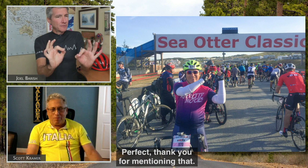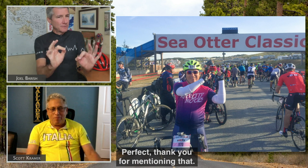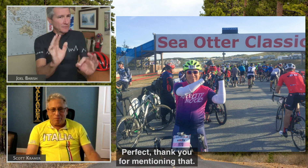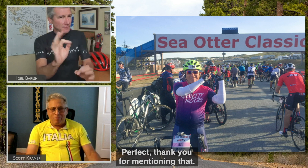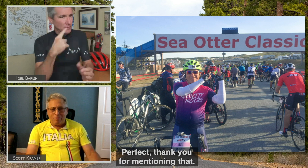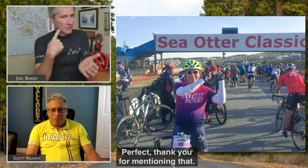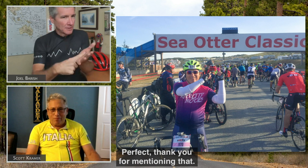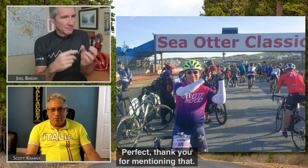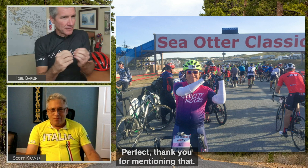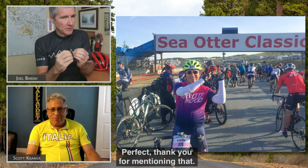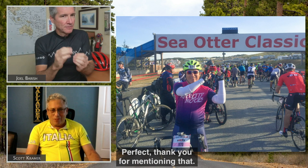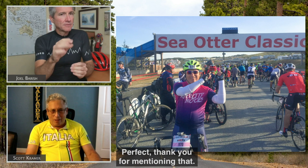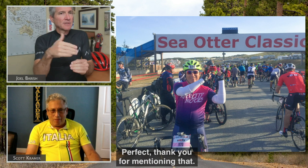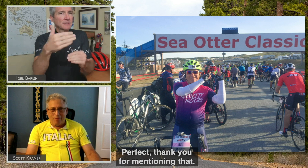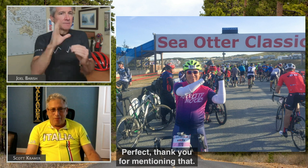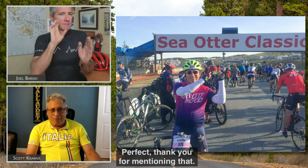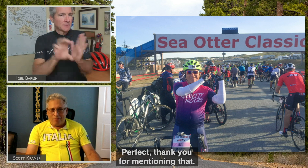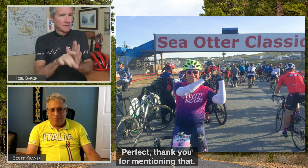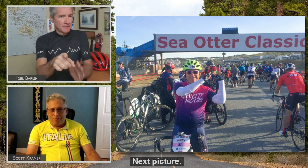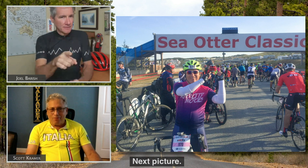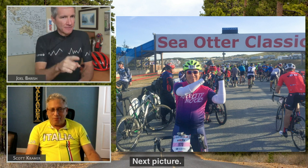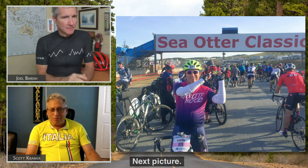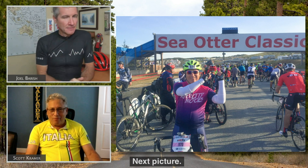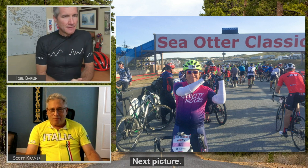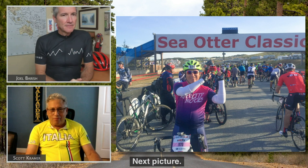Perfect, thank you for mentioning that. Next picture.